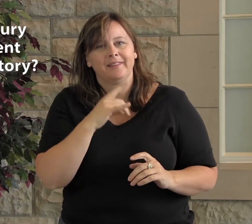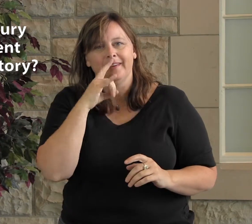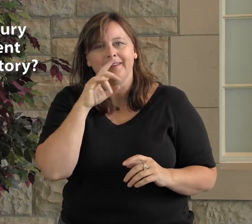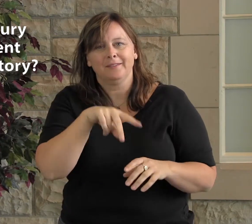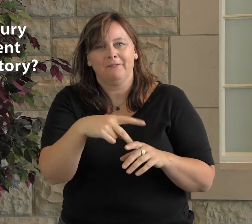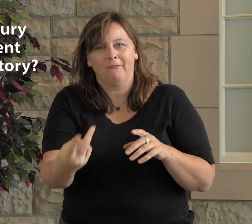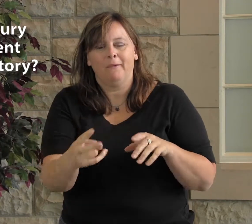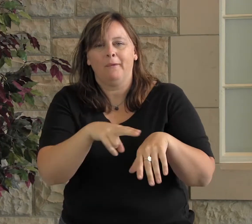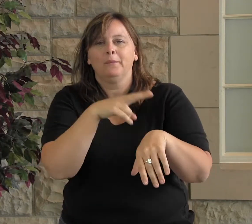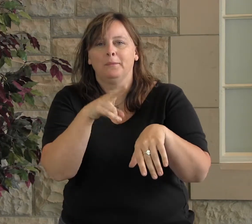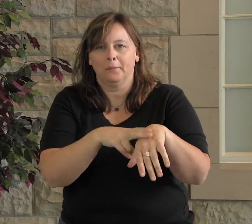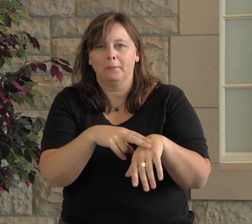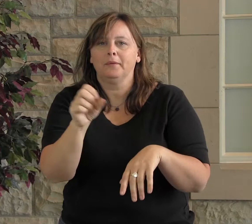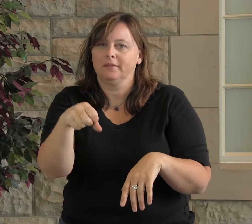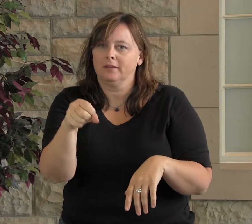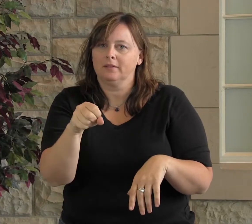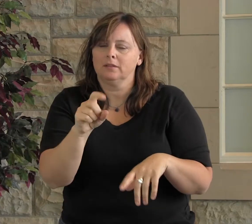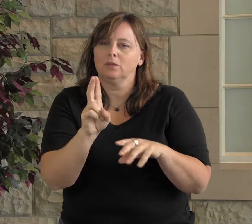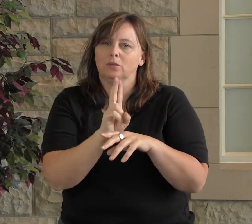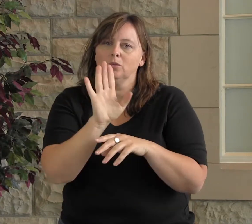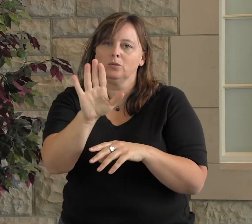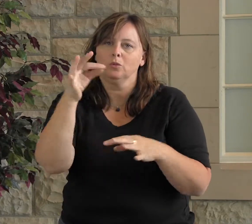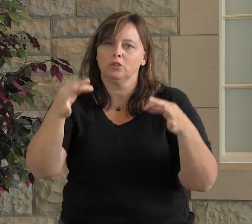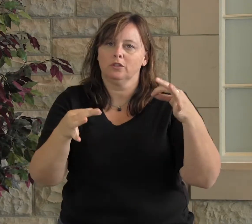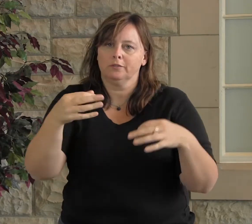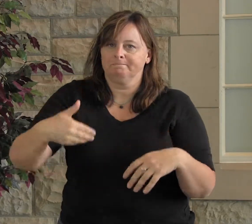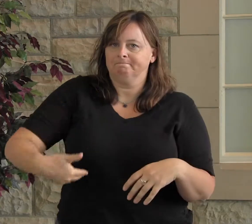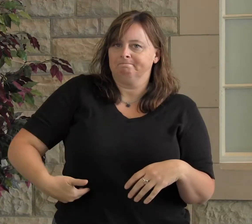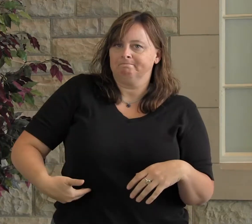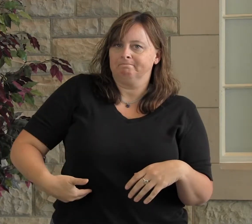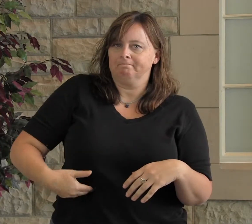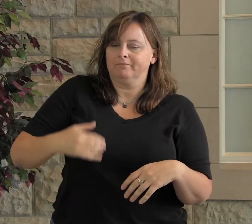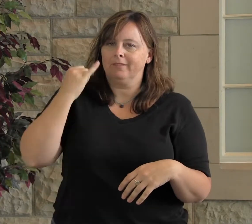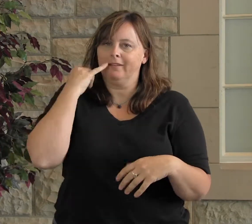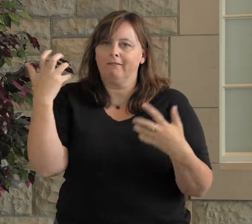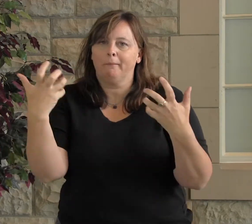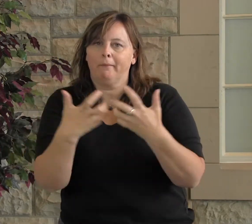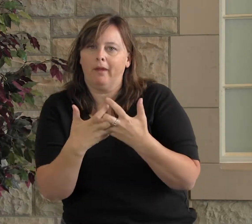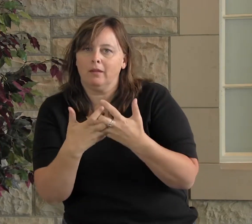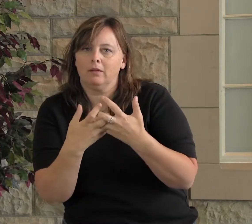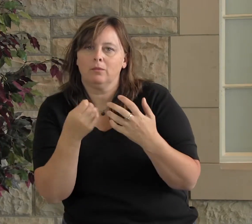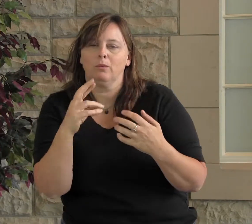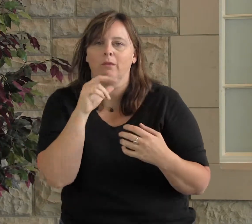that could make sense. That's normal. Use your judgement.